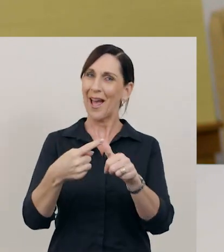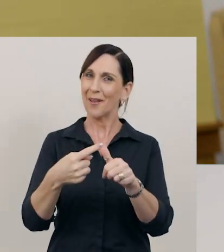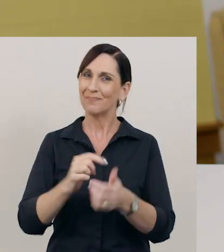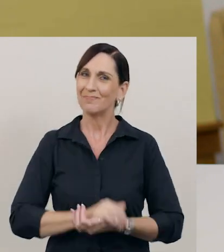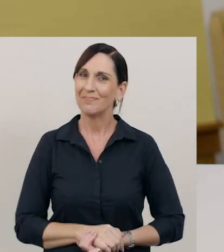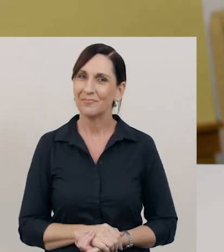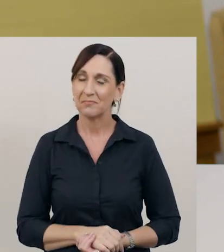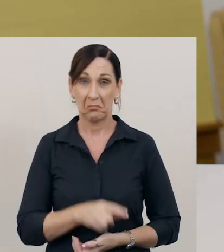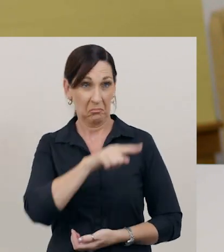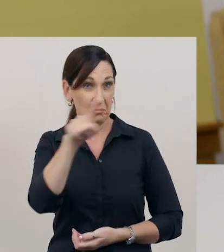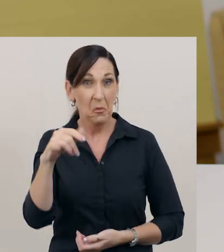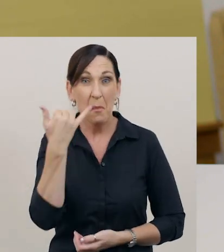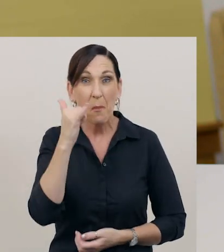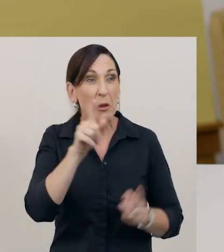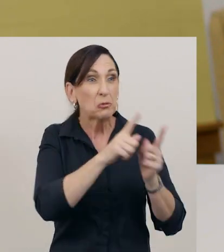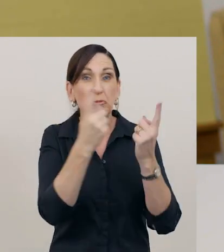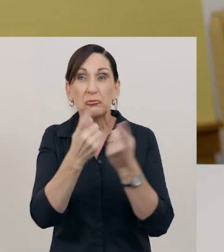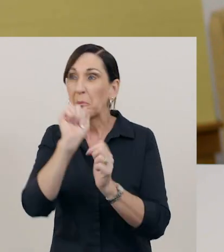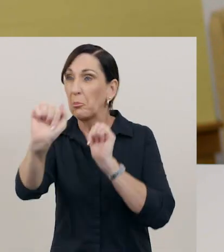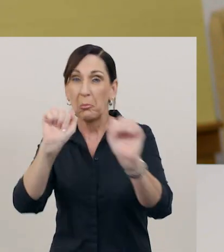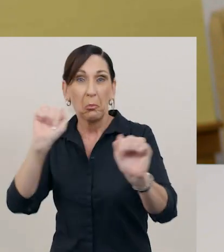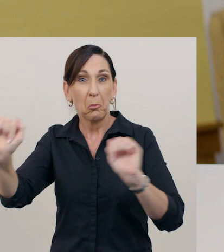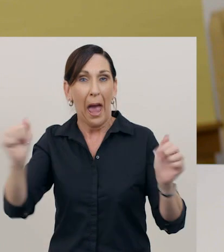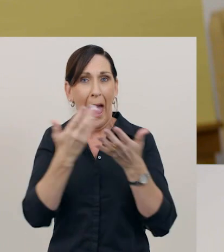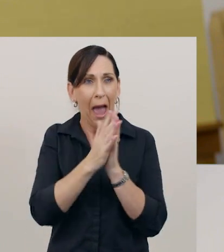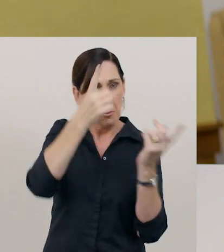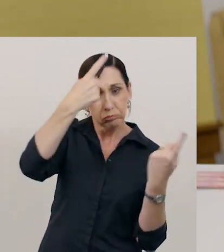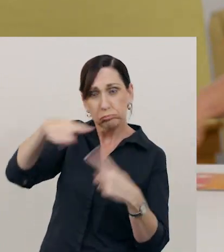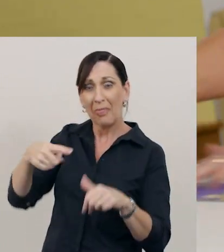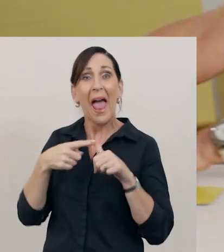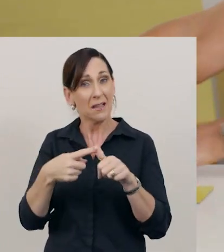You may have used a different way to get the answer - that’s fine.